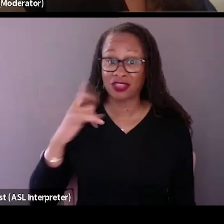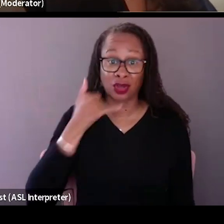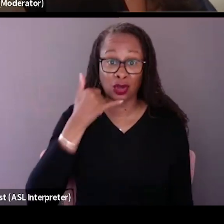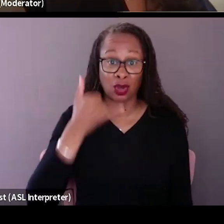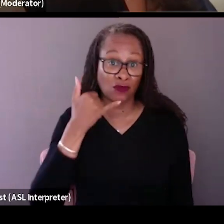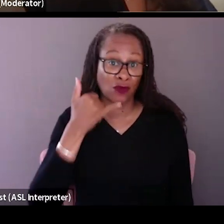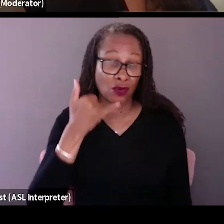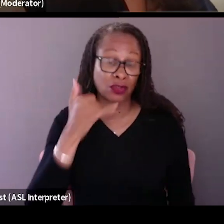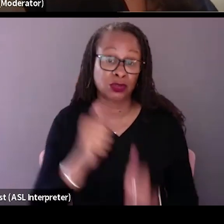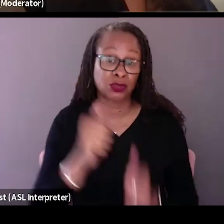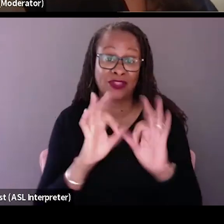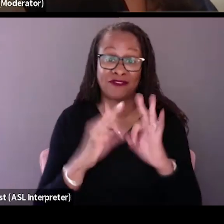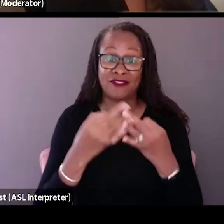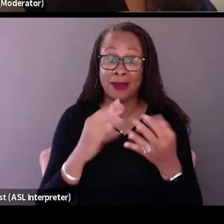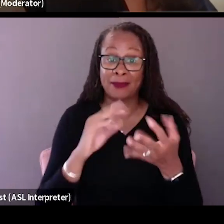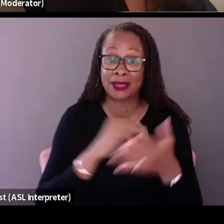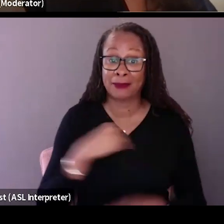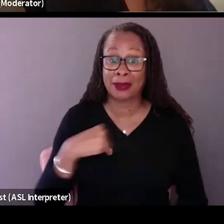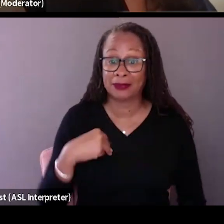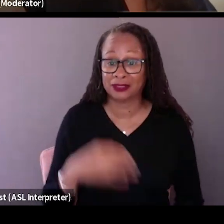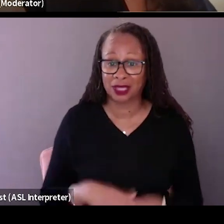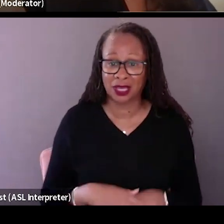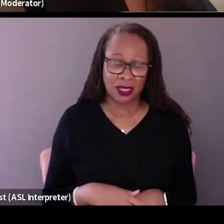on the jailhouse calls and different lawyers,